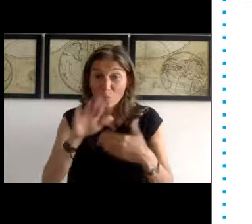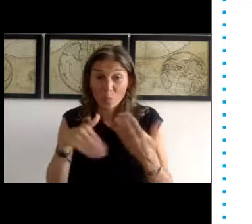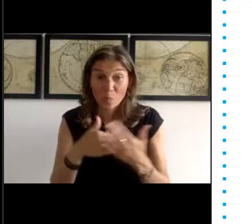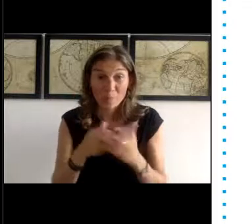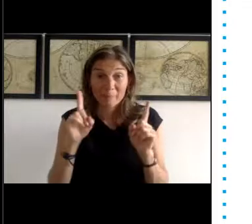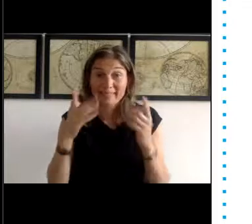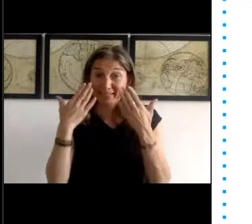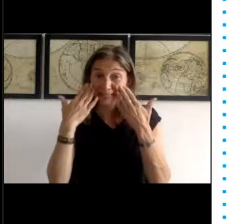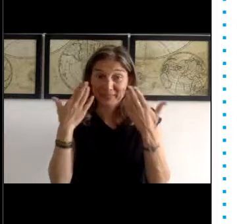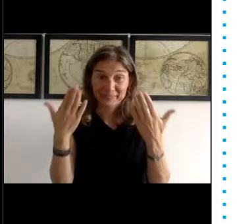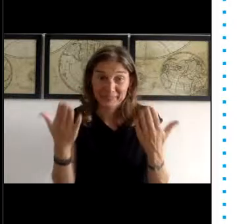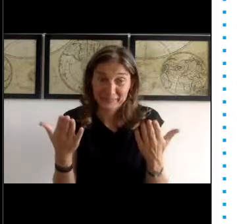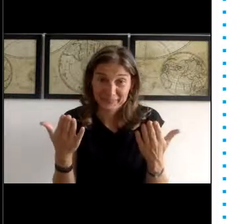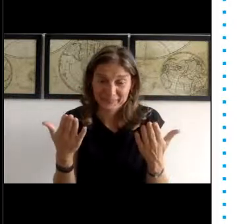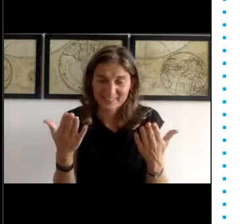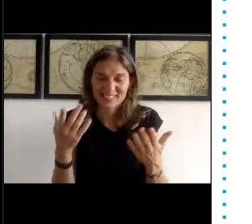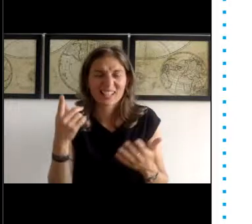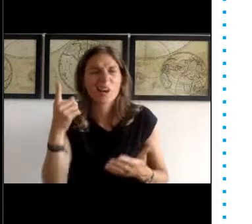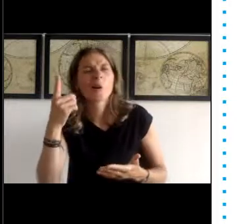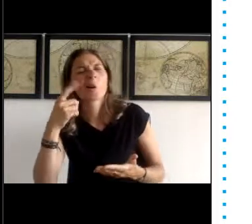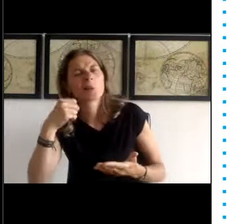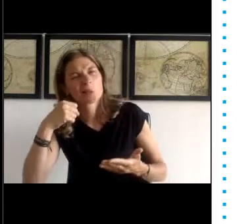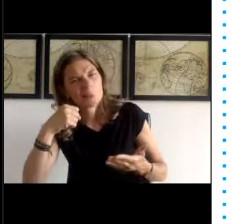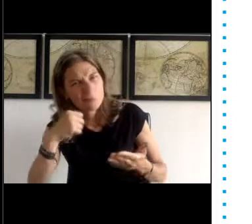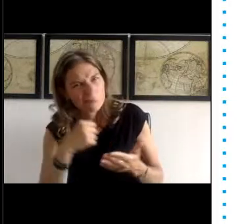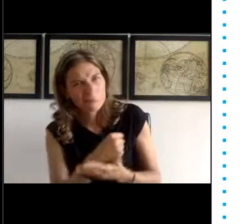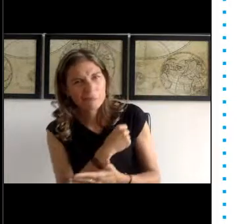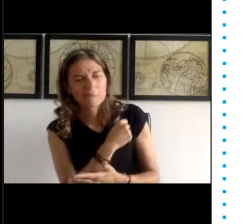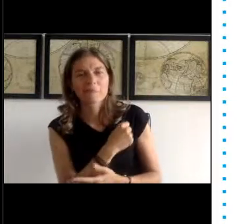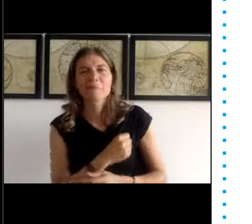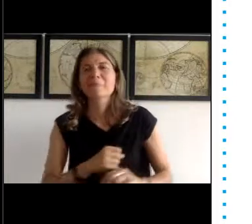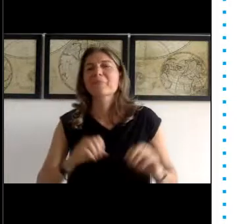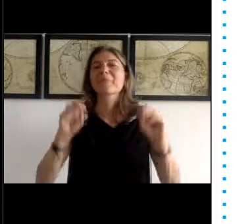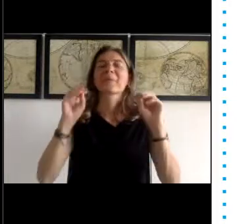We do have questions coming in throughout the webinar.